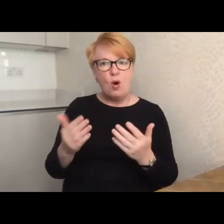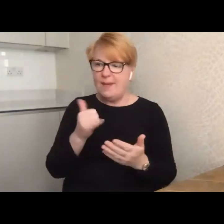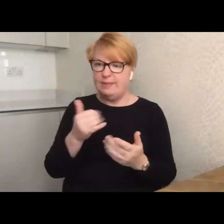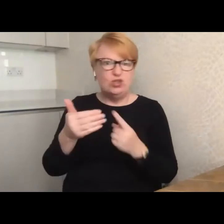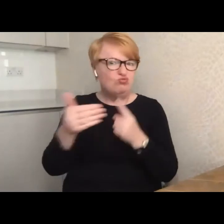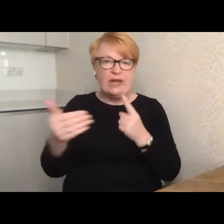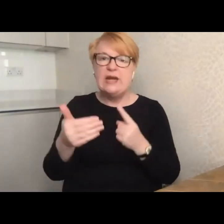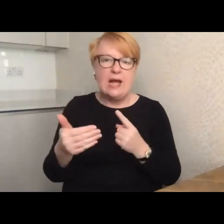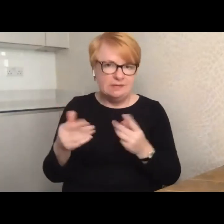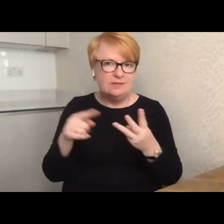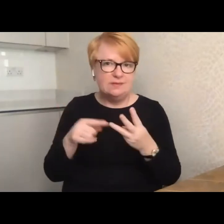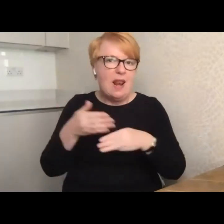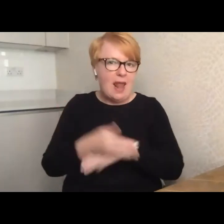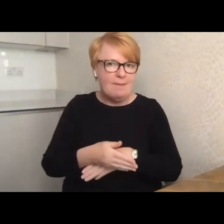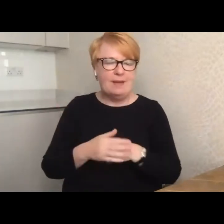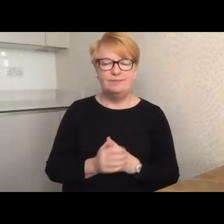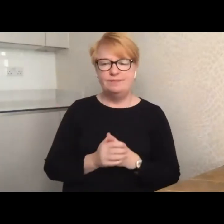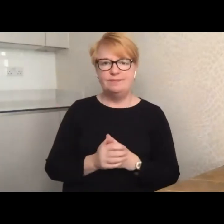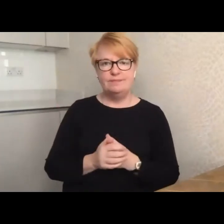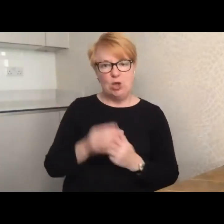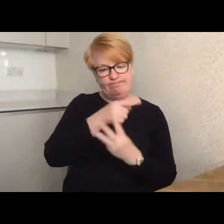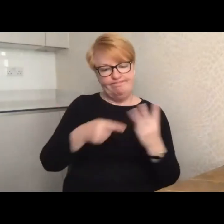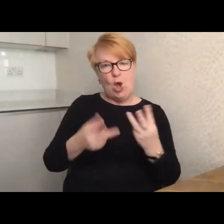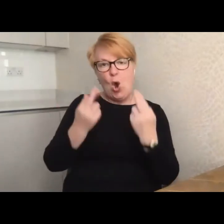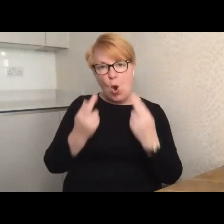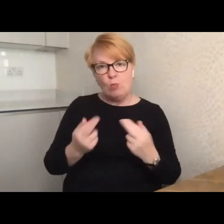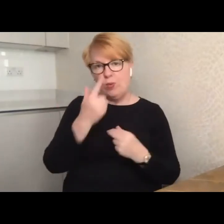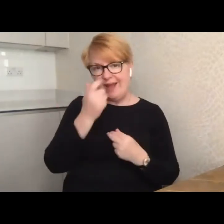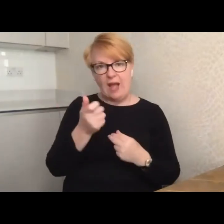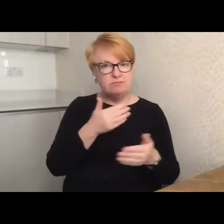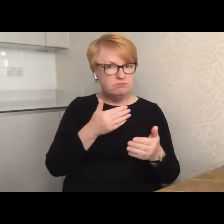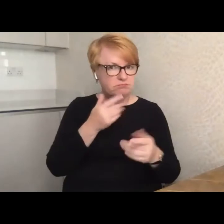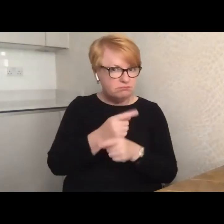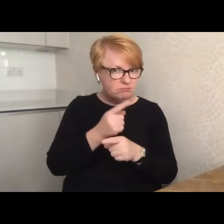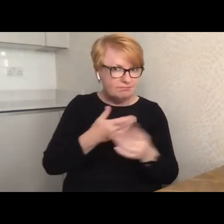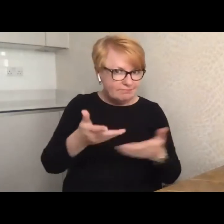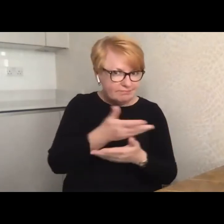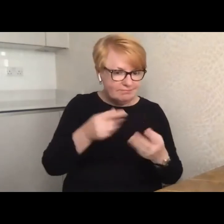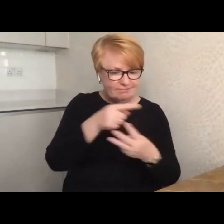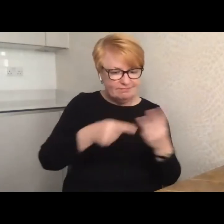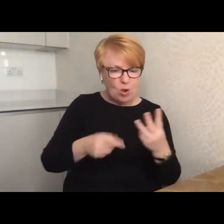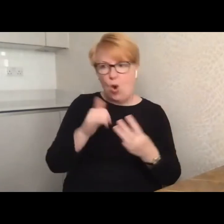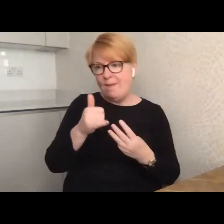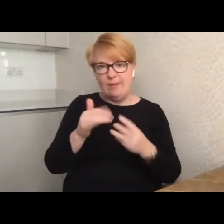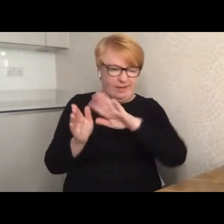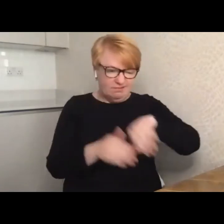So anyway, I hope that we'll address some of these issues, maybe not all of them. Maybe we'll go on to discuss far more interesting ones. I don't know. But let's see how things progress.